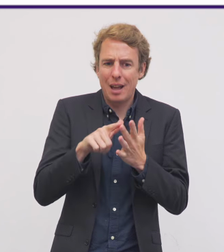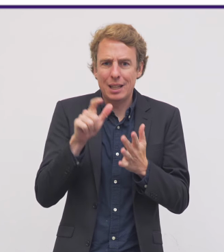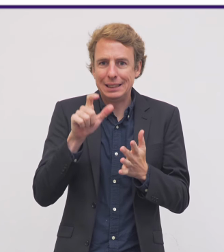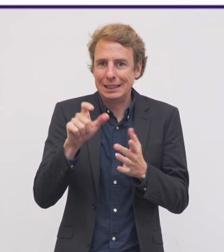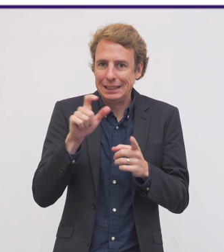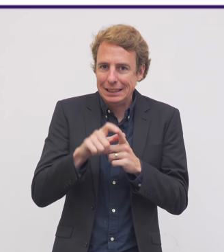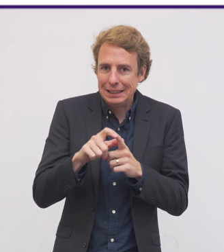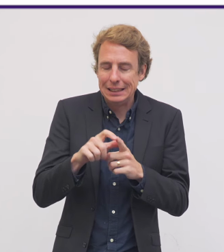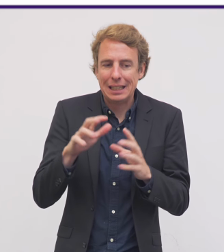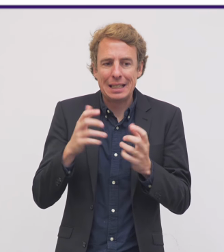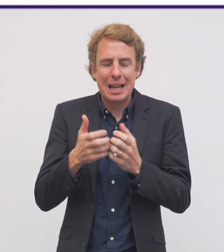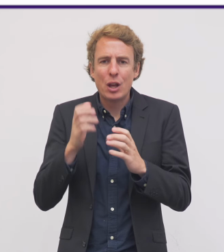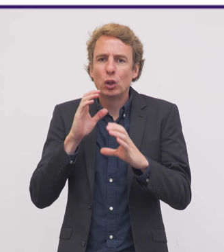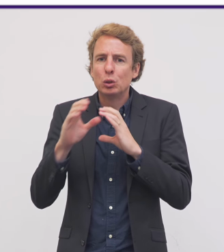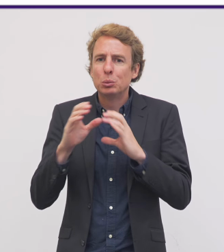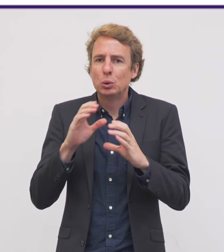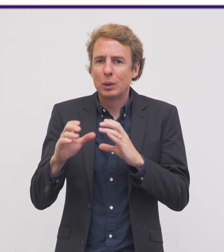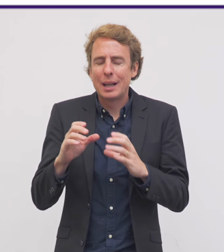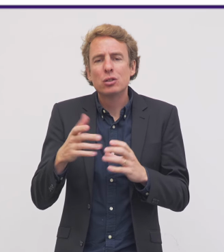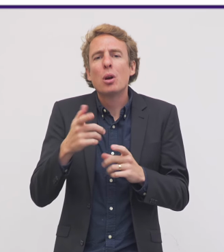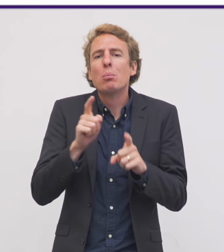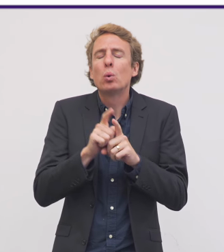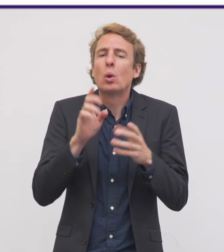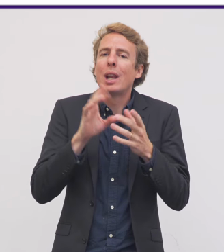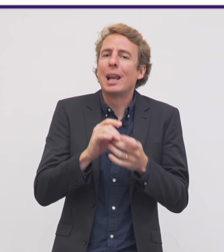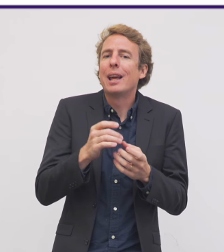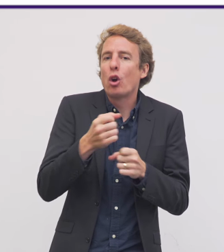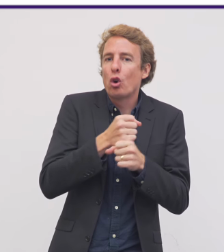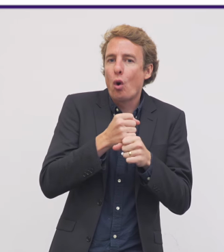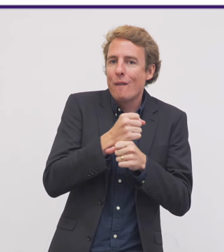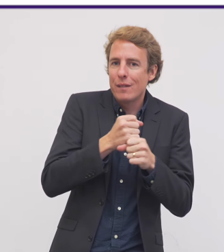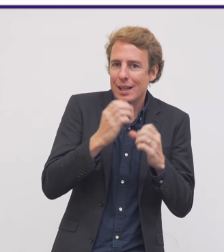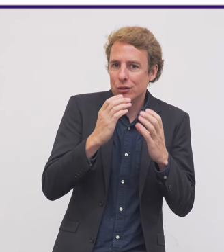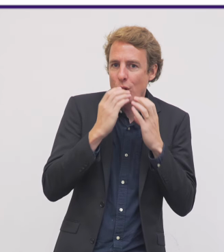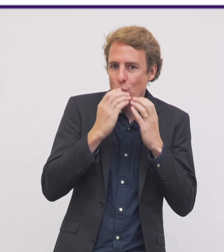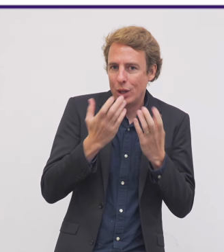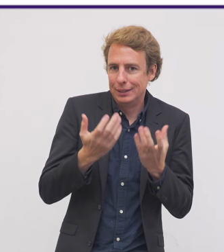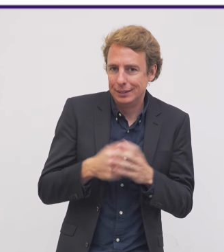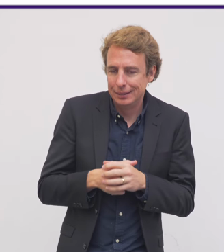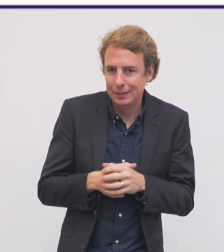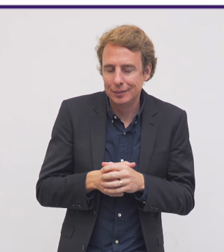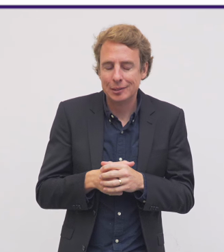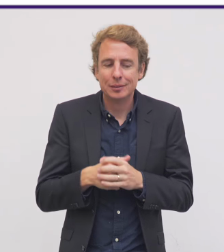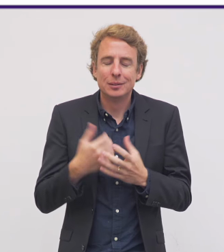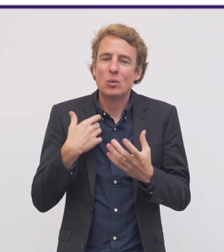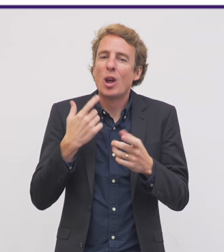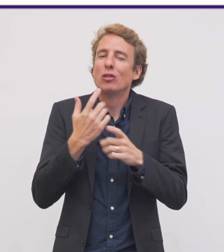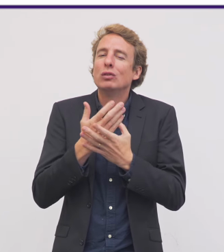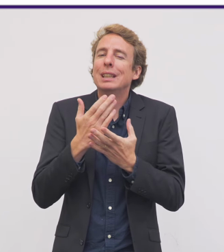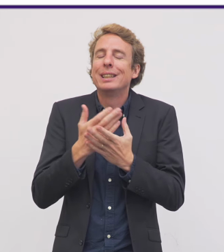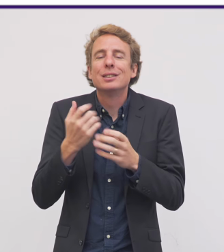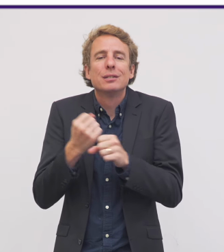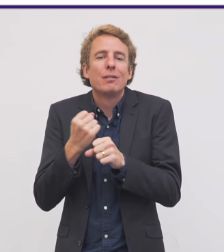iteration, coffee, and donuts, or basically just people talking to each other and fixing problems.